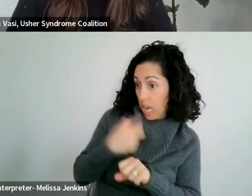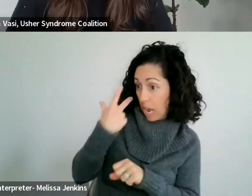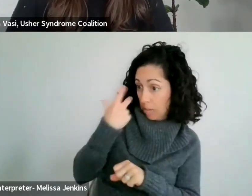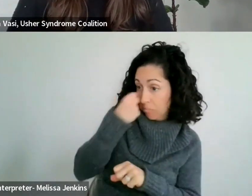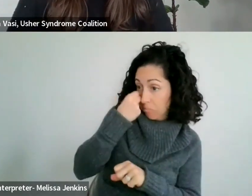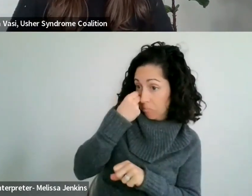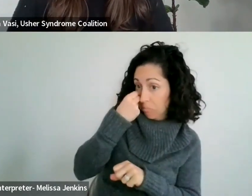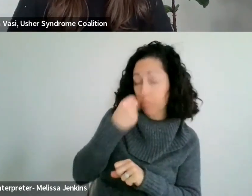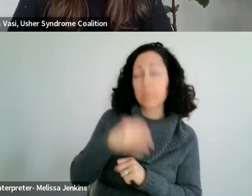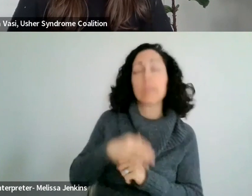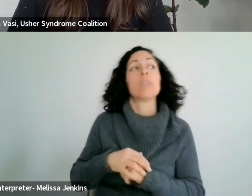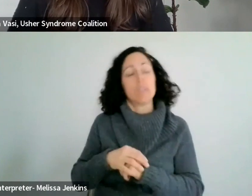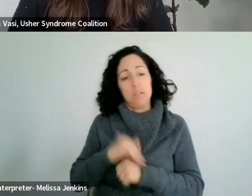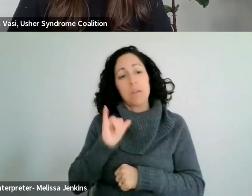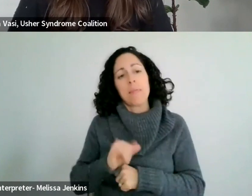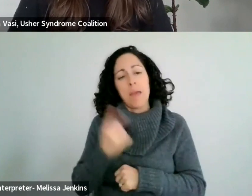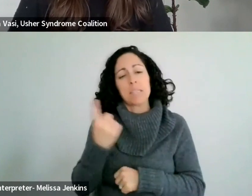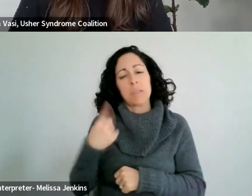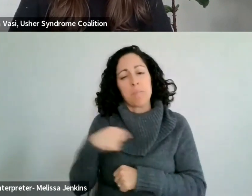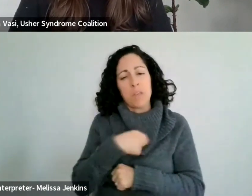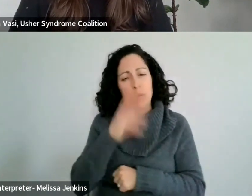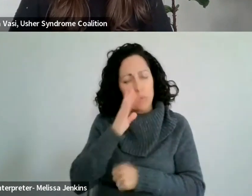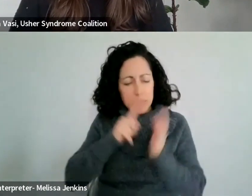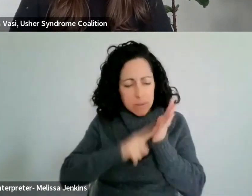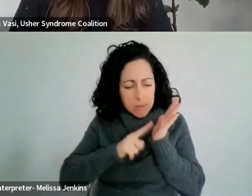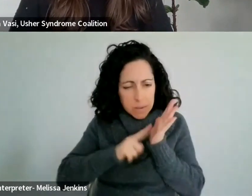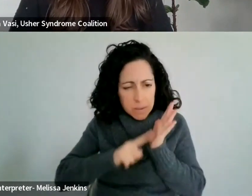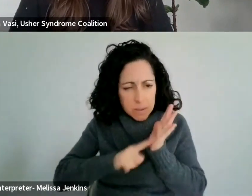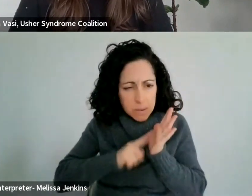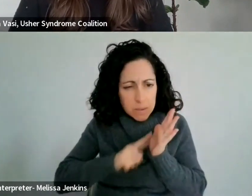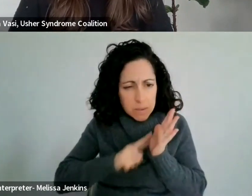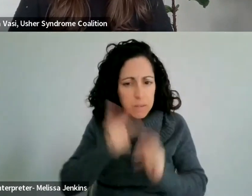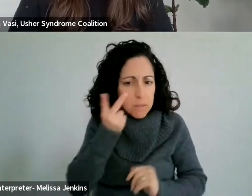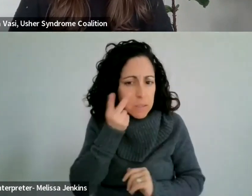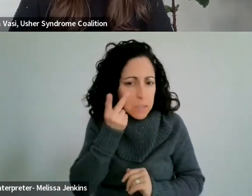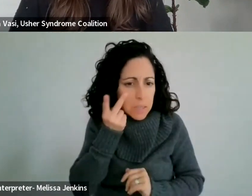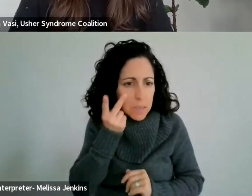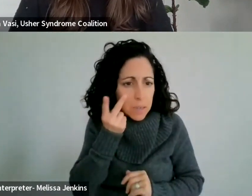we are going to be looking into to see if we can do that.